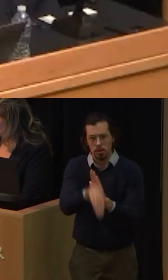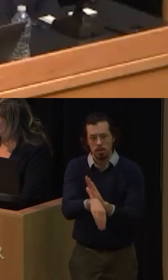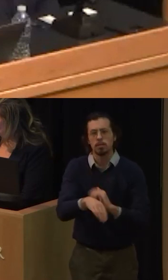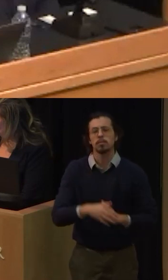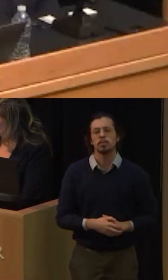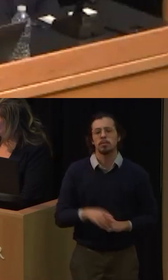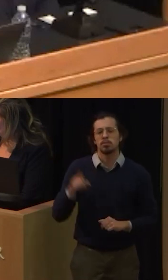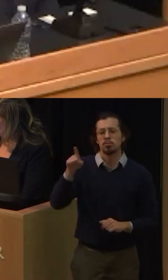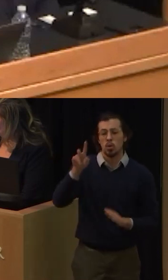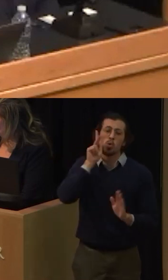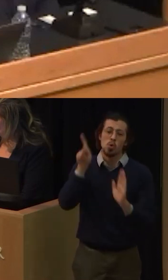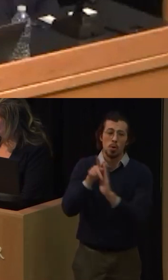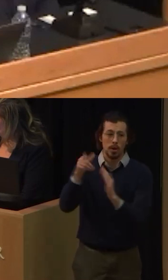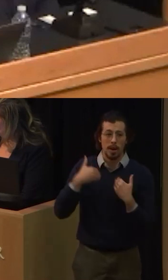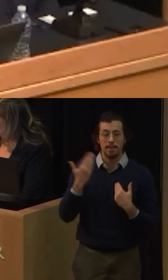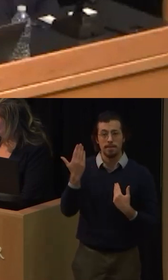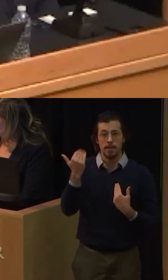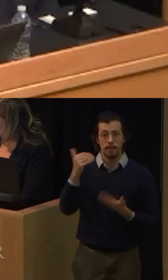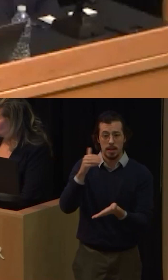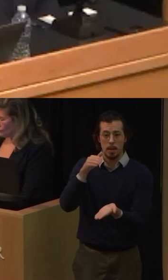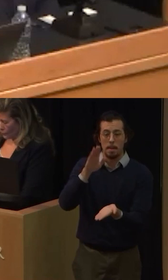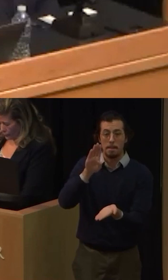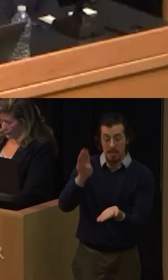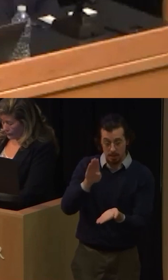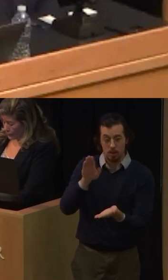they had $15 billion in sales